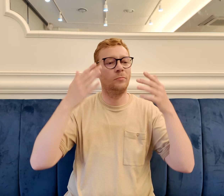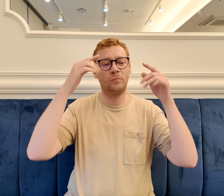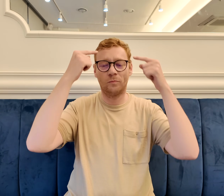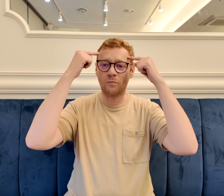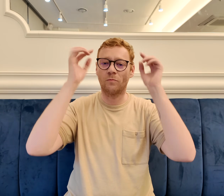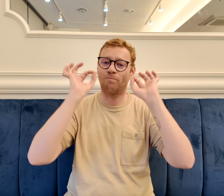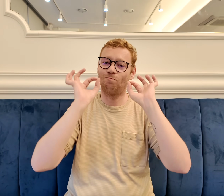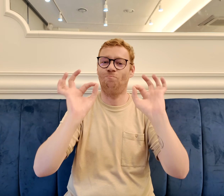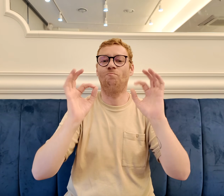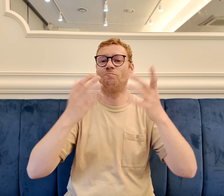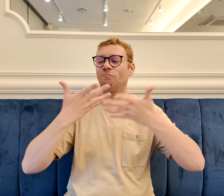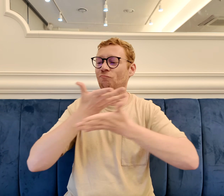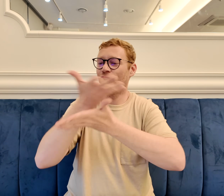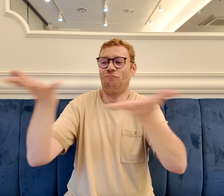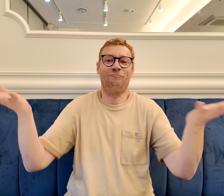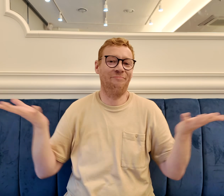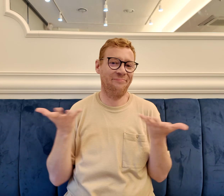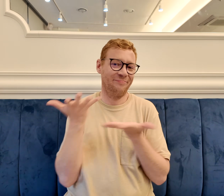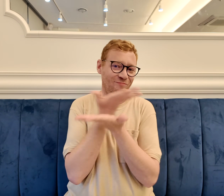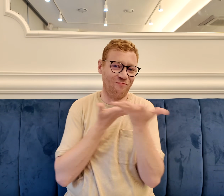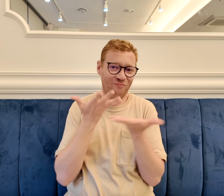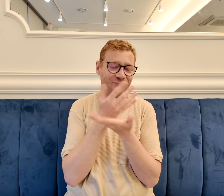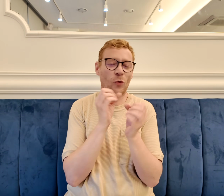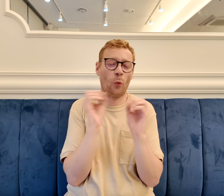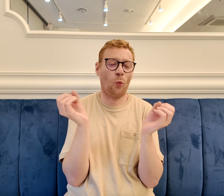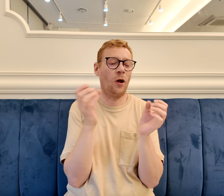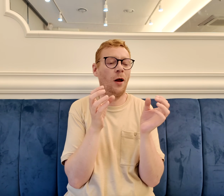We need to let go of the mindset of trampling on each other, and